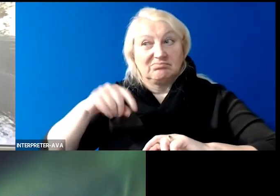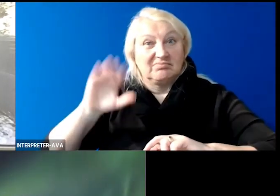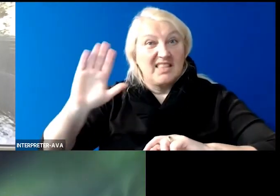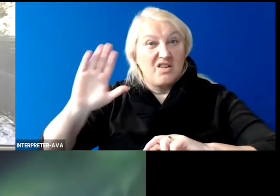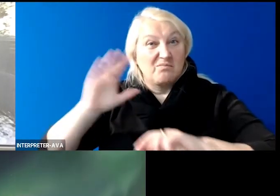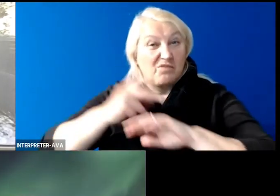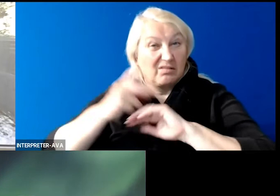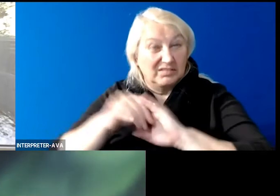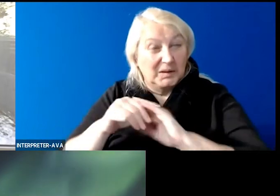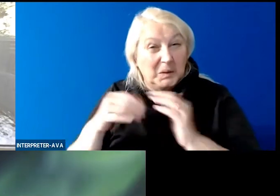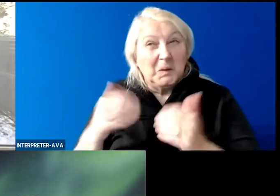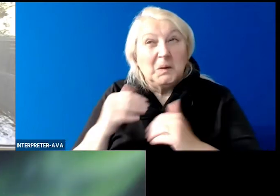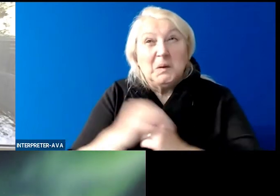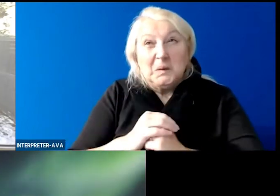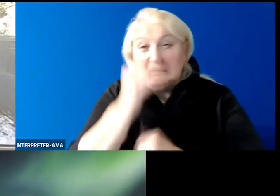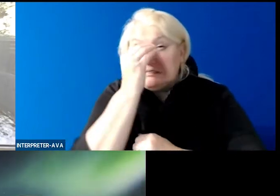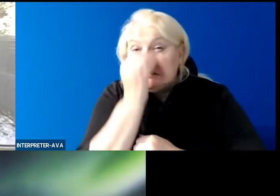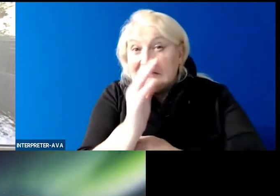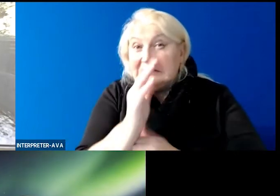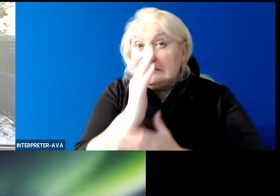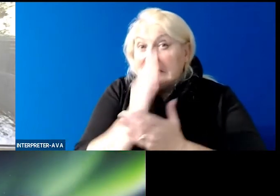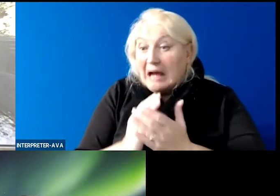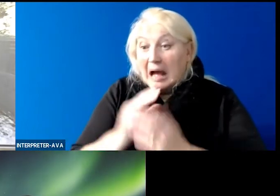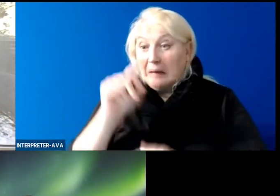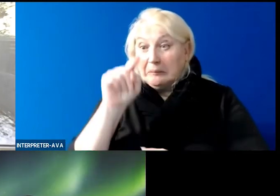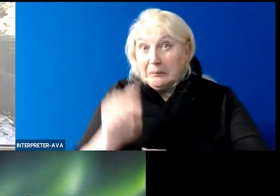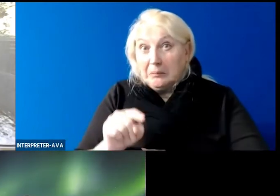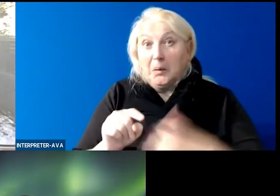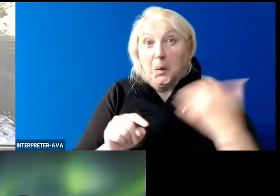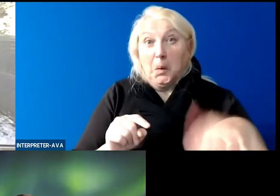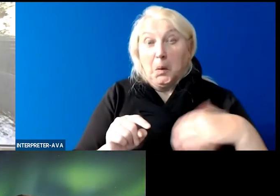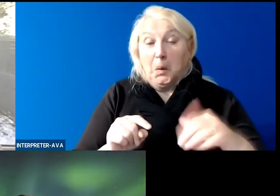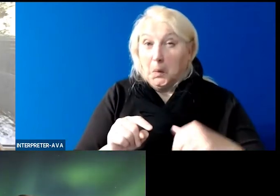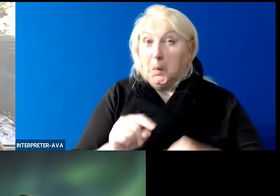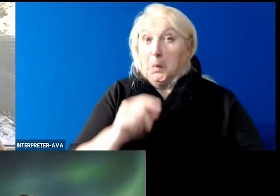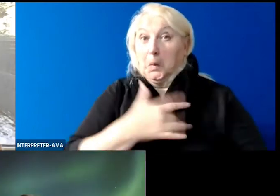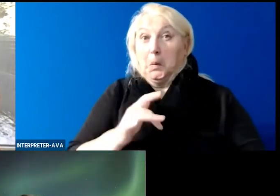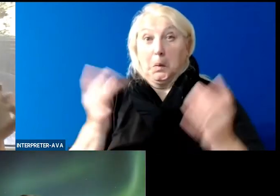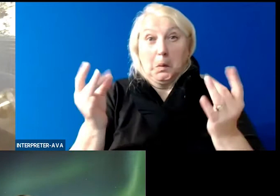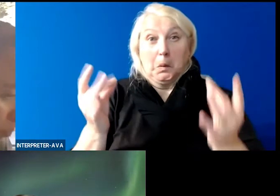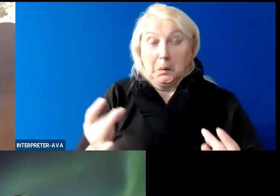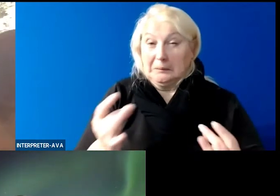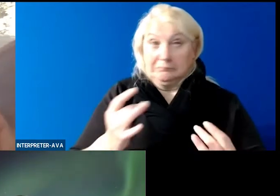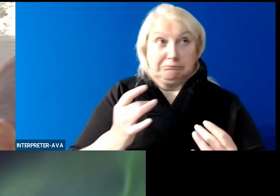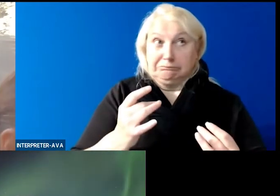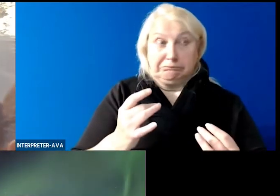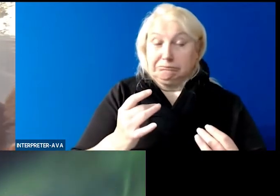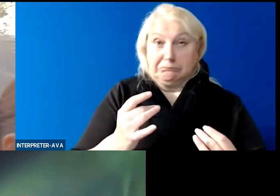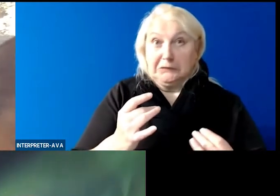can be very difficult to face and to confront, and to share more broadly. And I applaud the